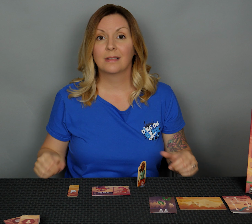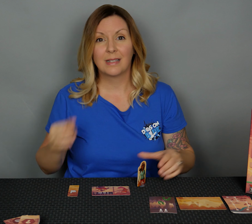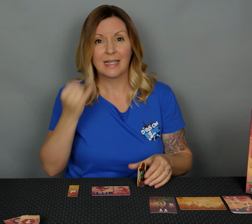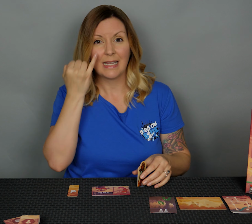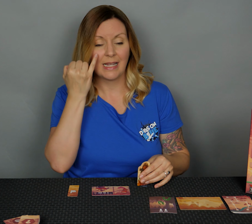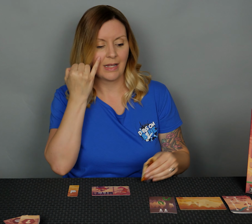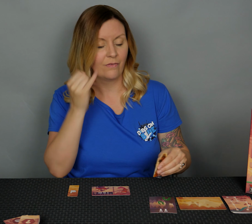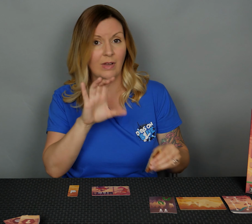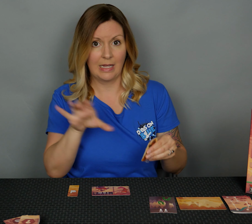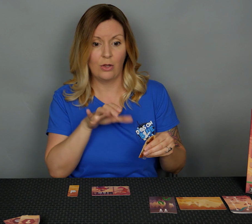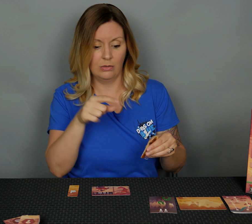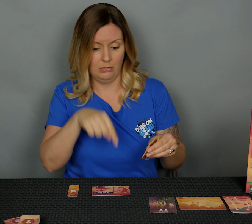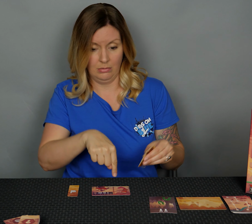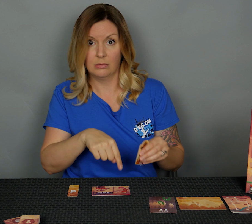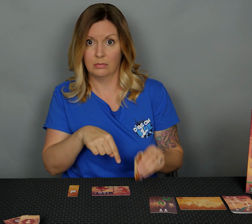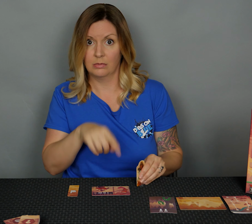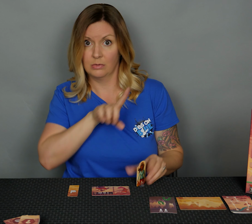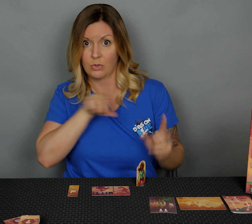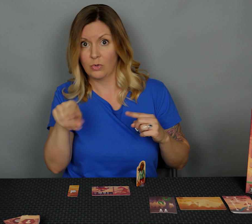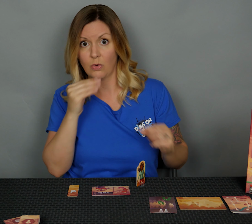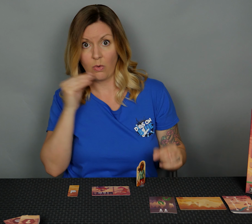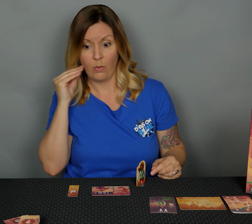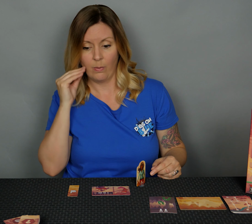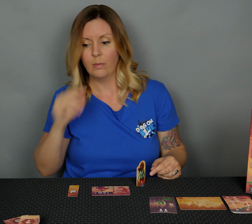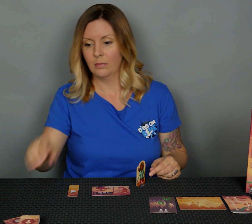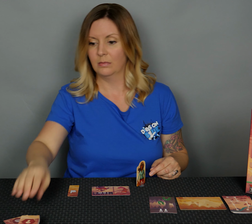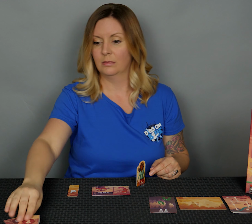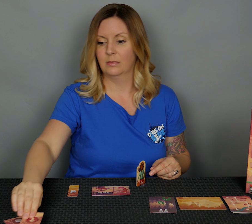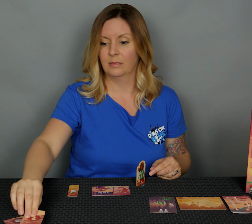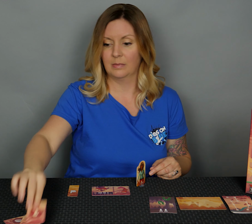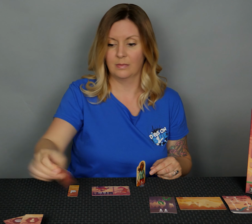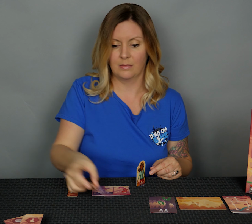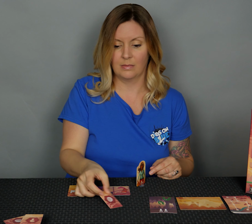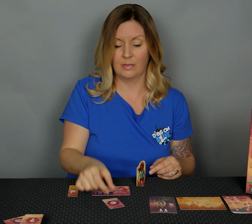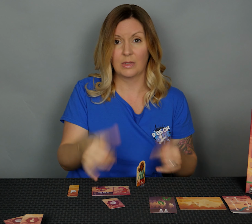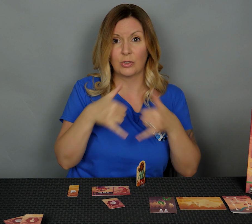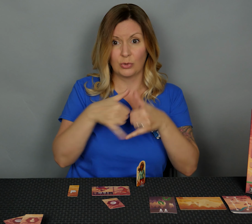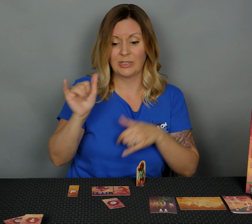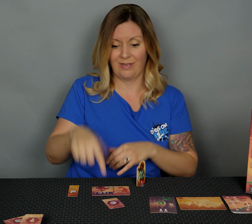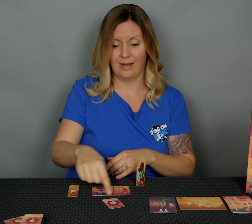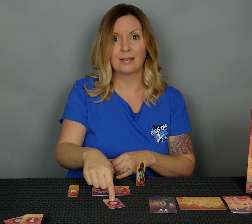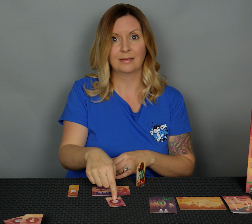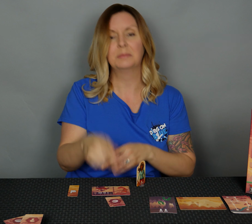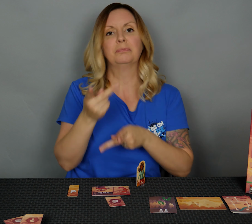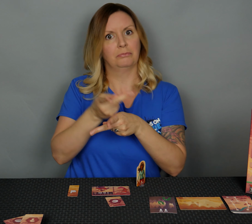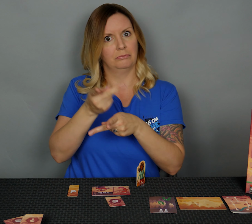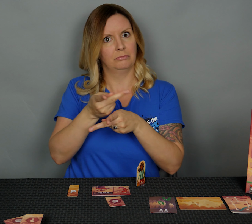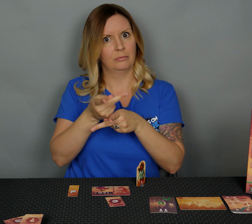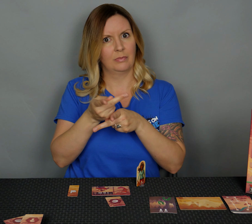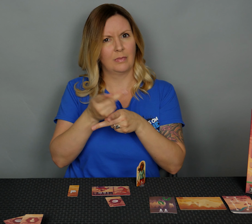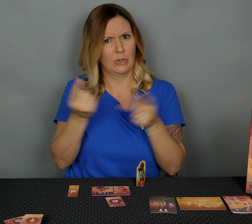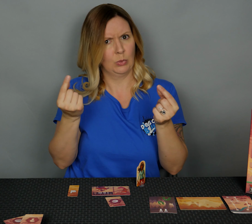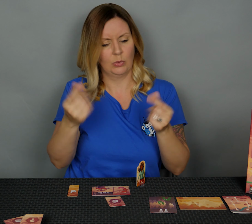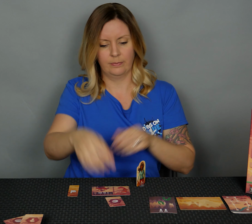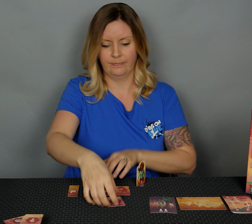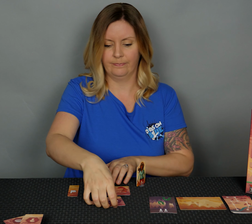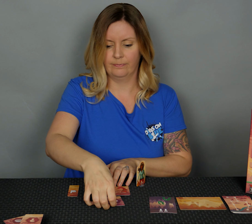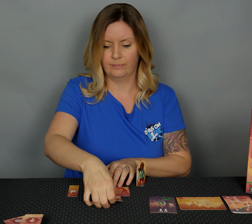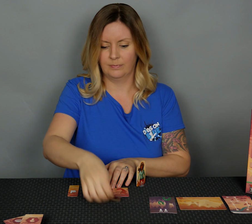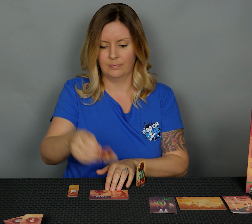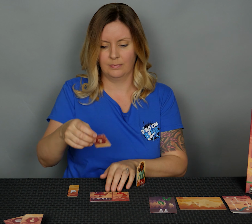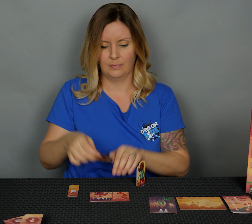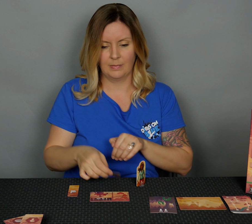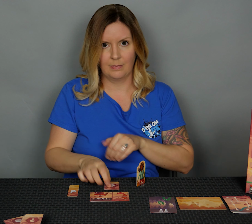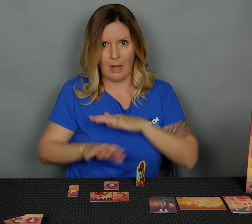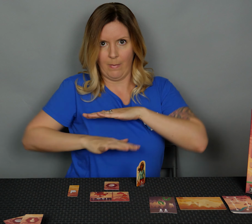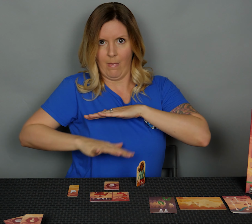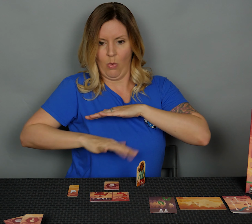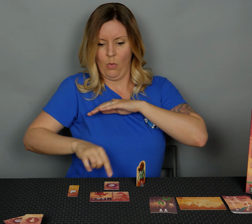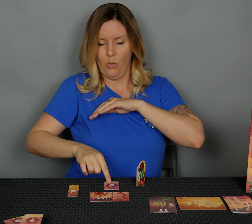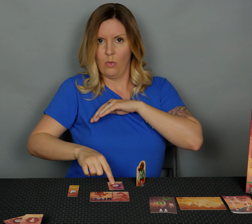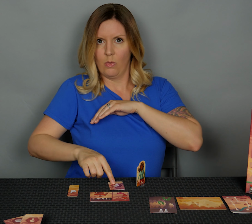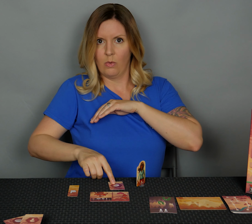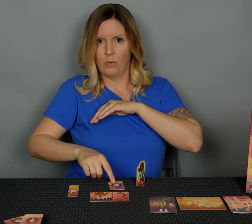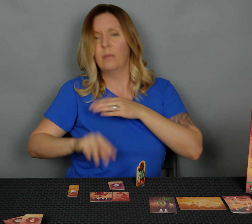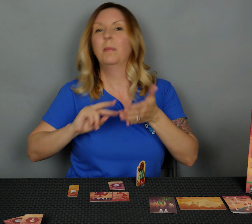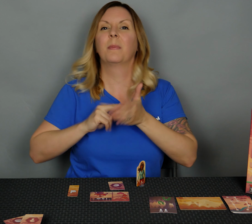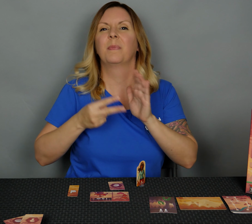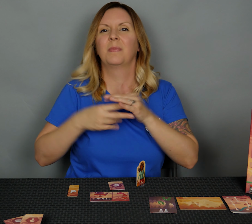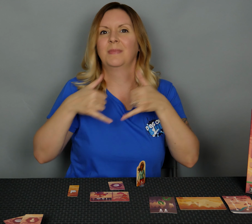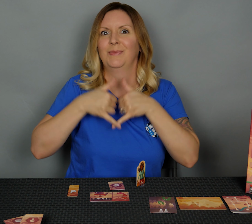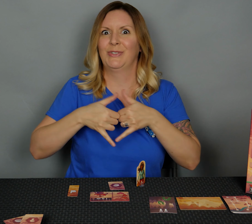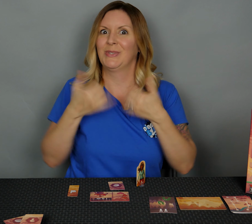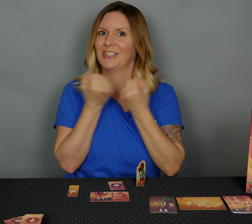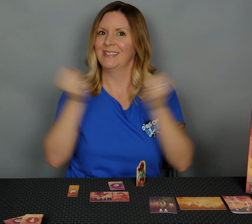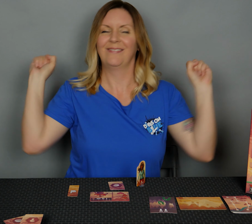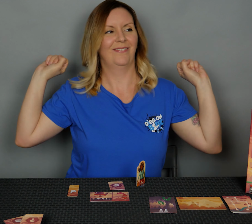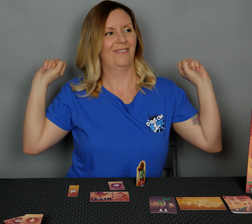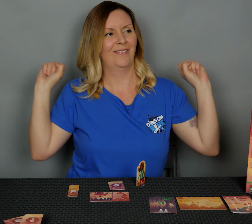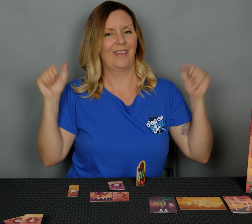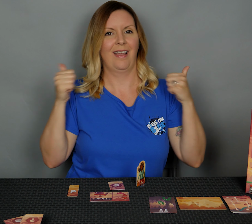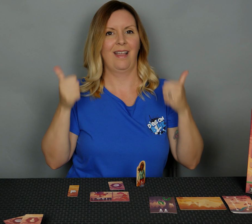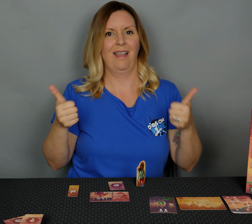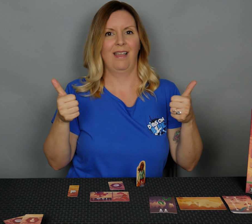thus far is now safe and can be moved below your character card.